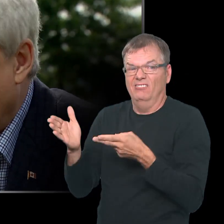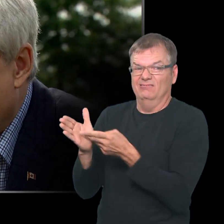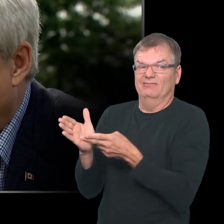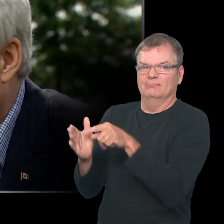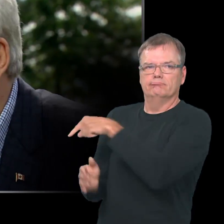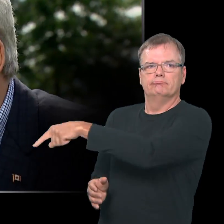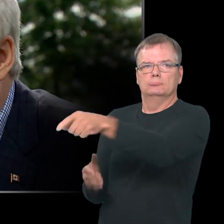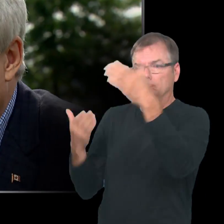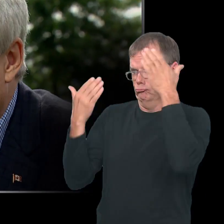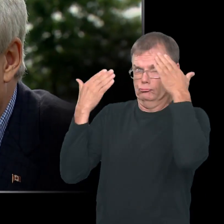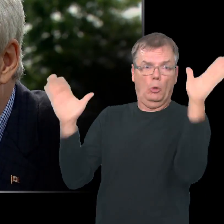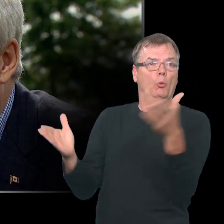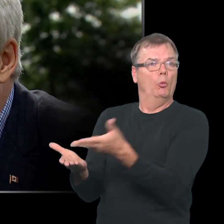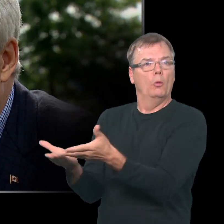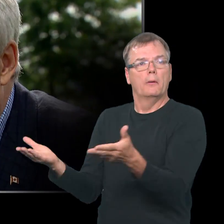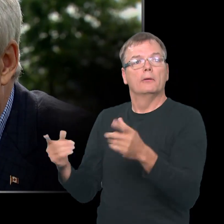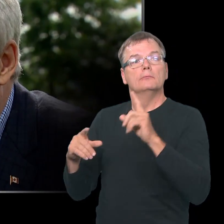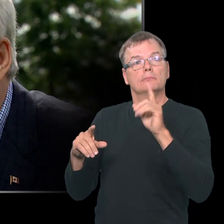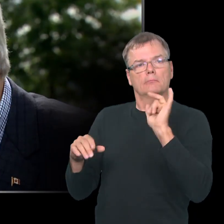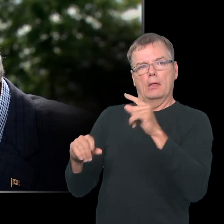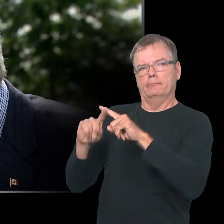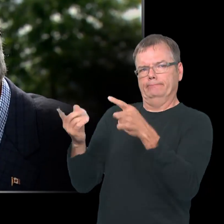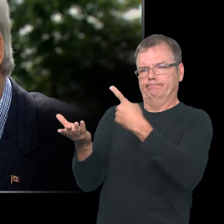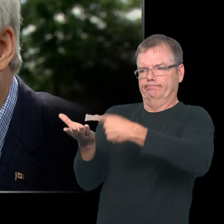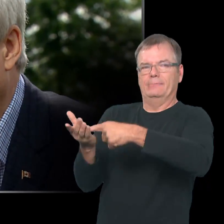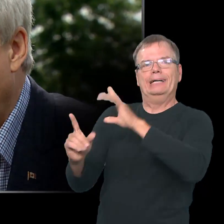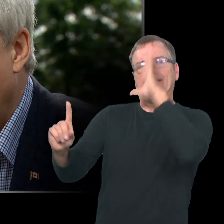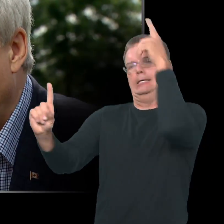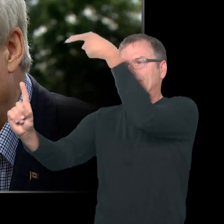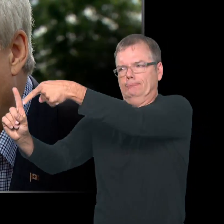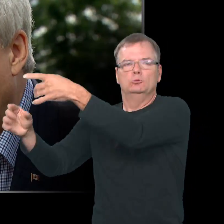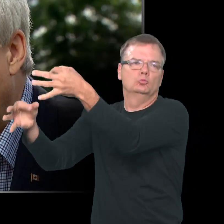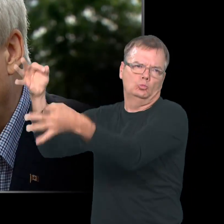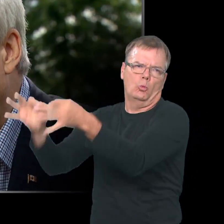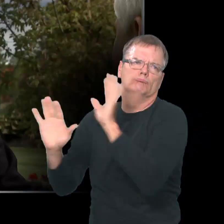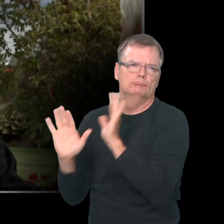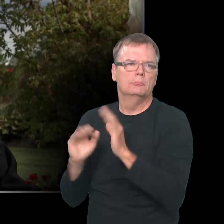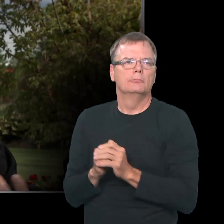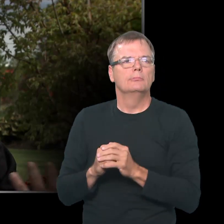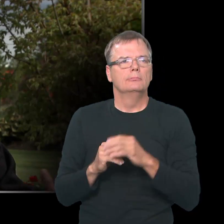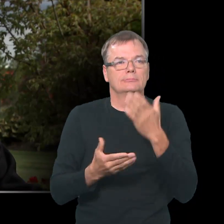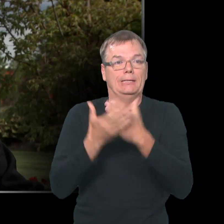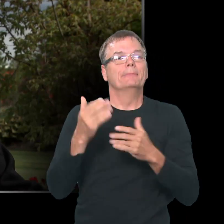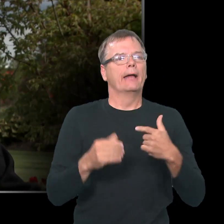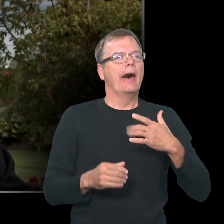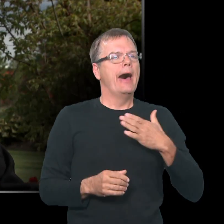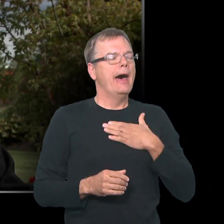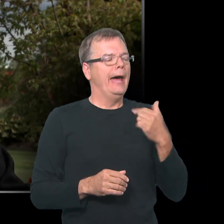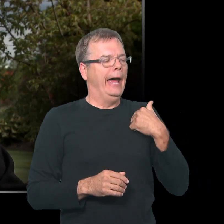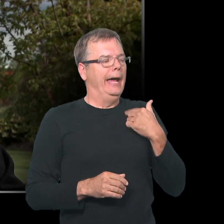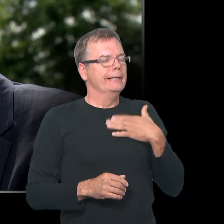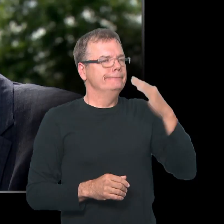say clearly they didn't know. And I think, in fact, the bulk of the evidence is on their side. But I'll let the --